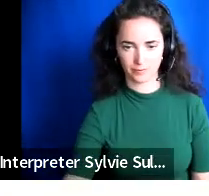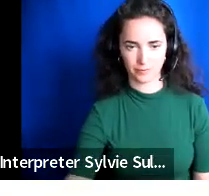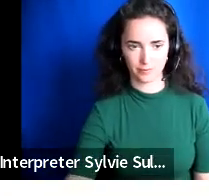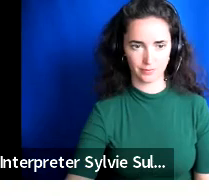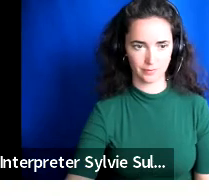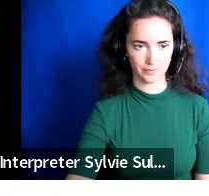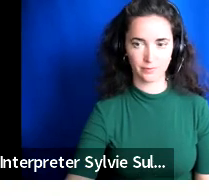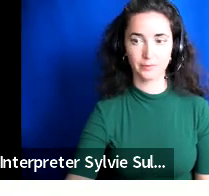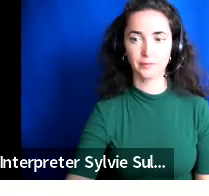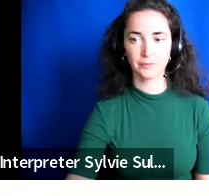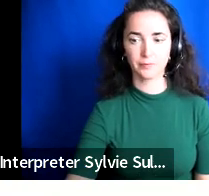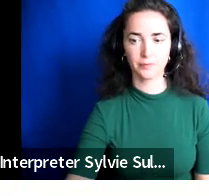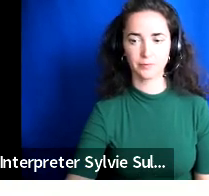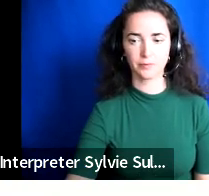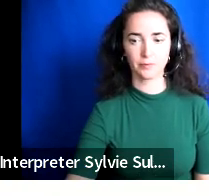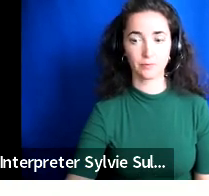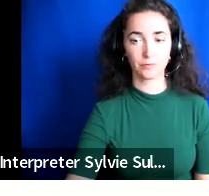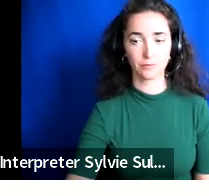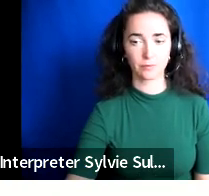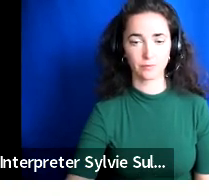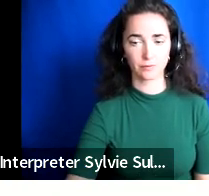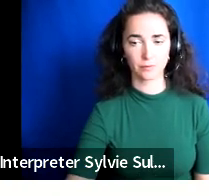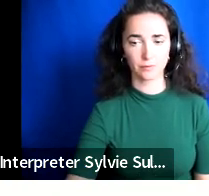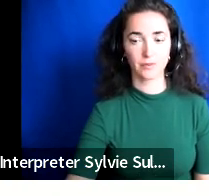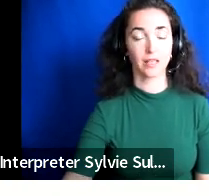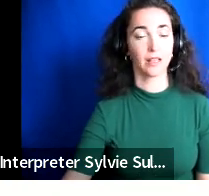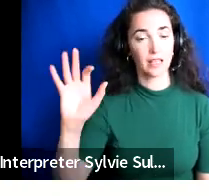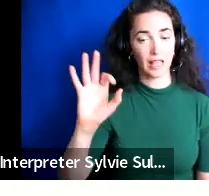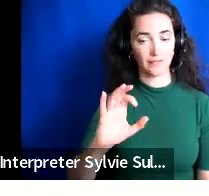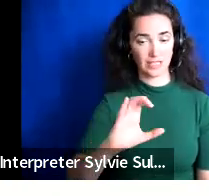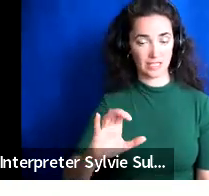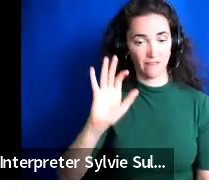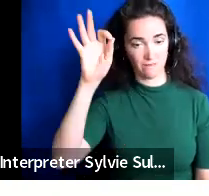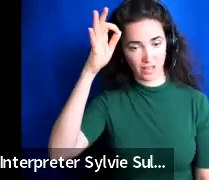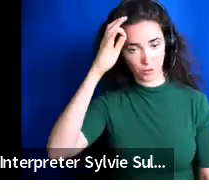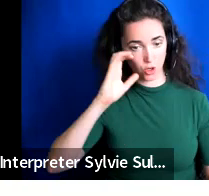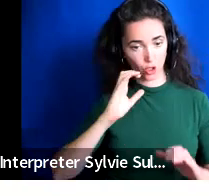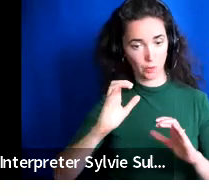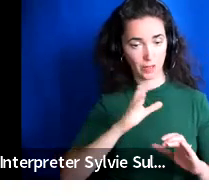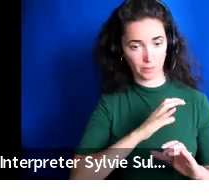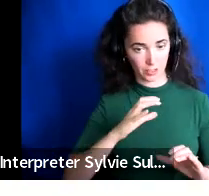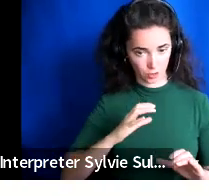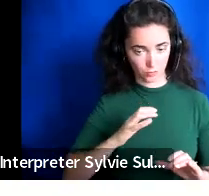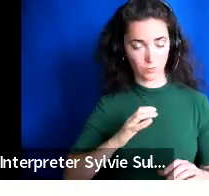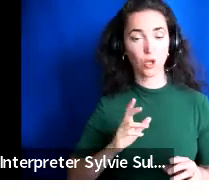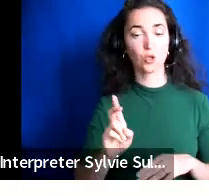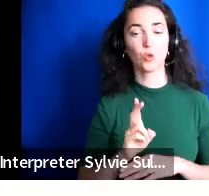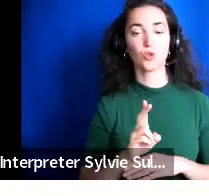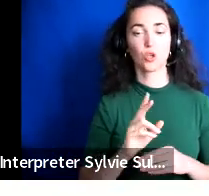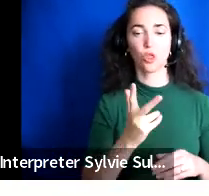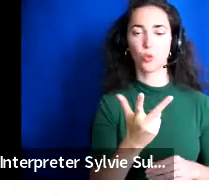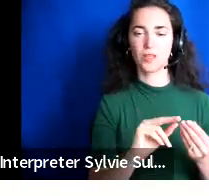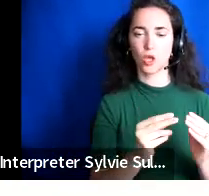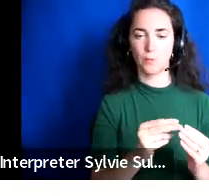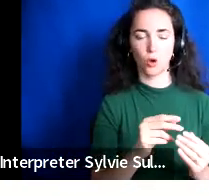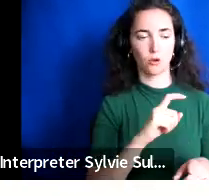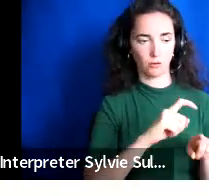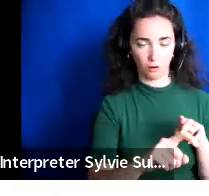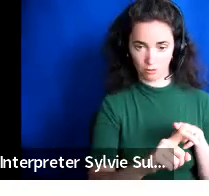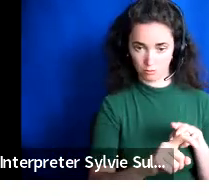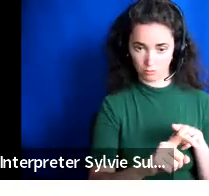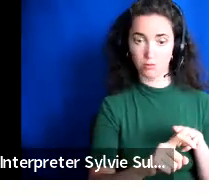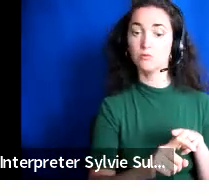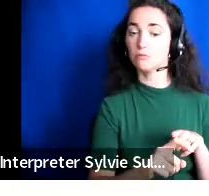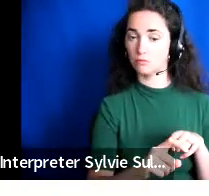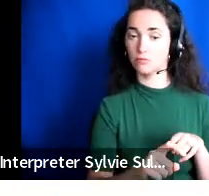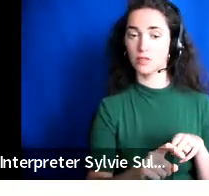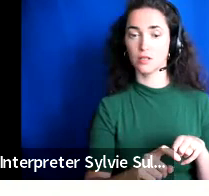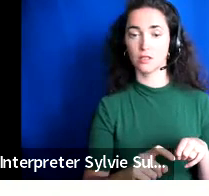So, and according to the F Federal Communications Commission, the use of a dedicated 3 digit dialing code is a way to increase the effectiveness of suicide.